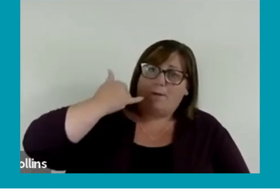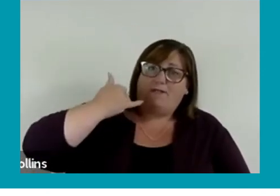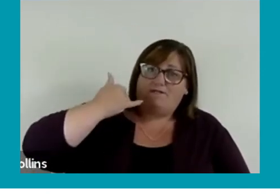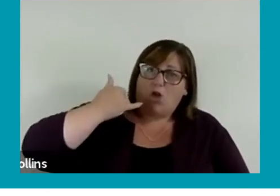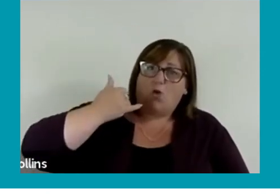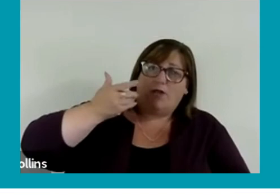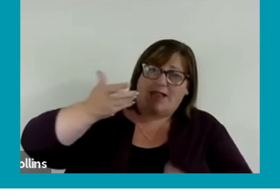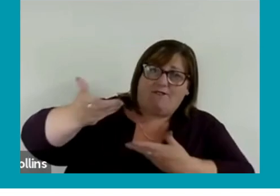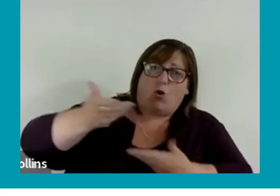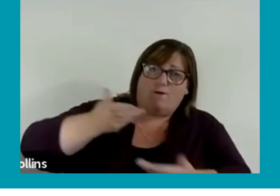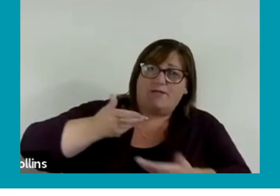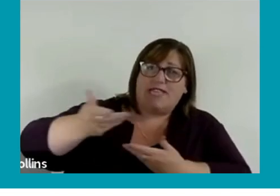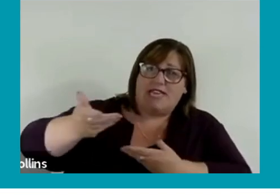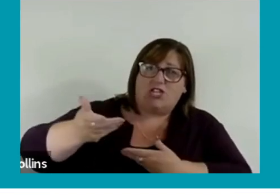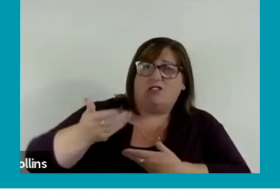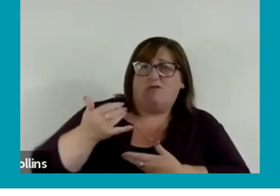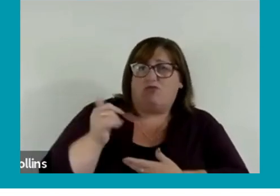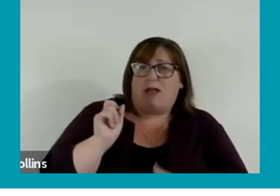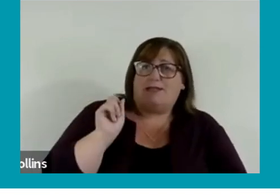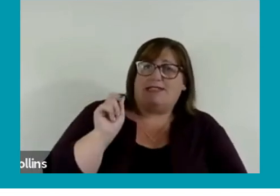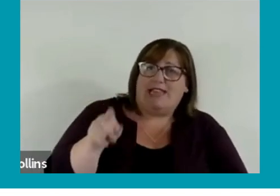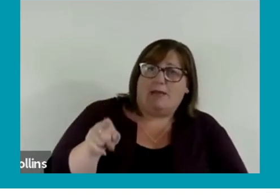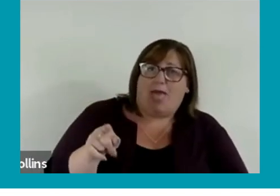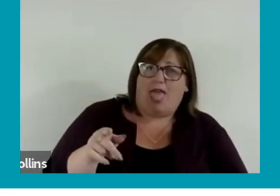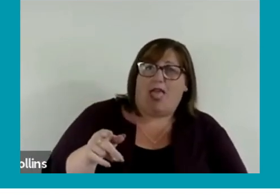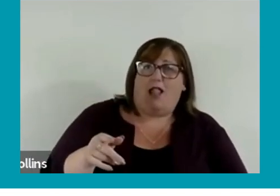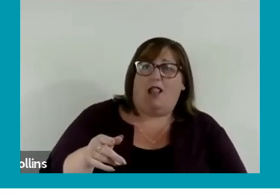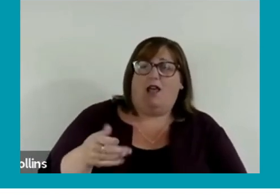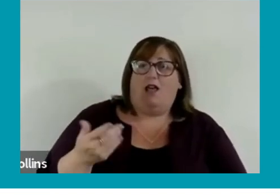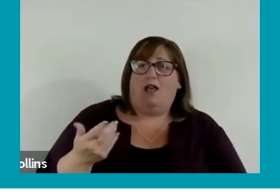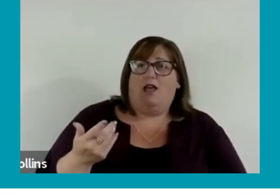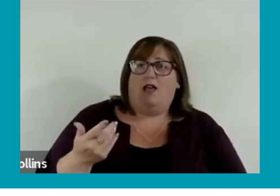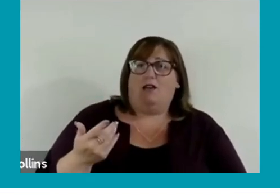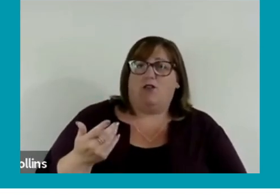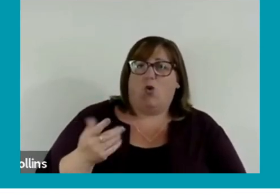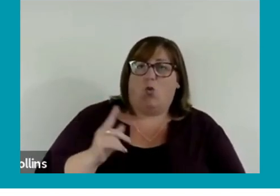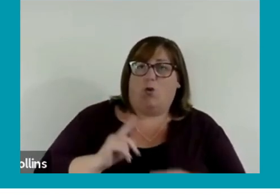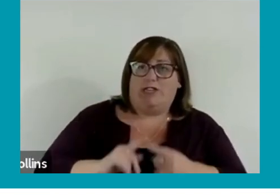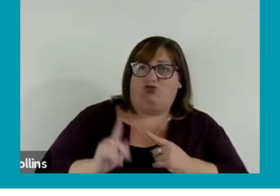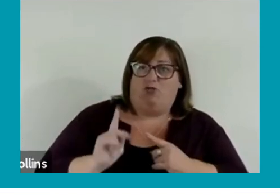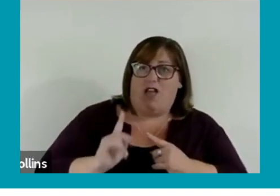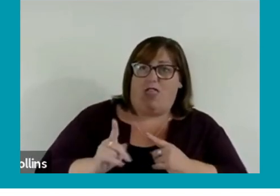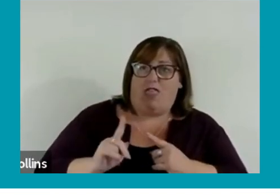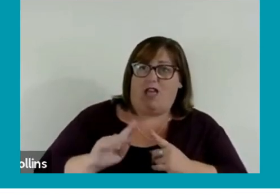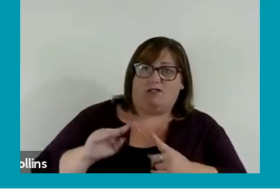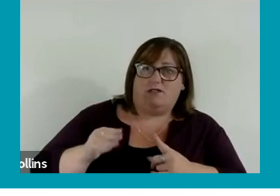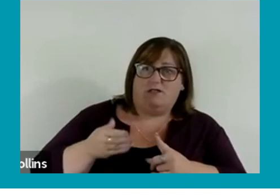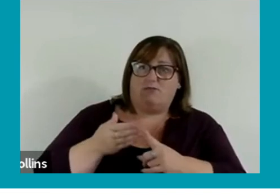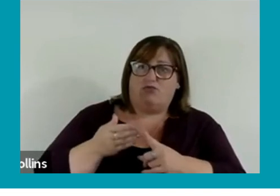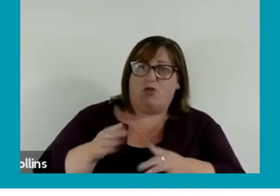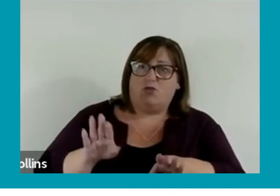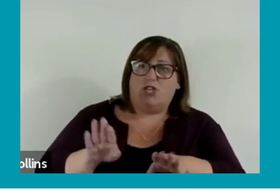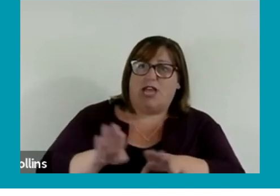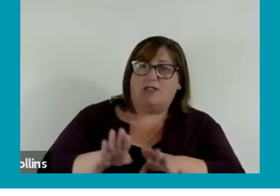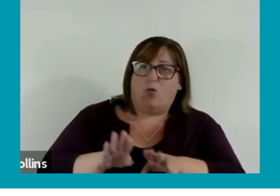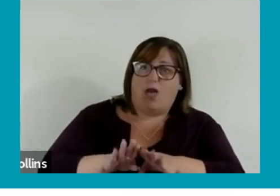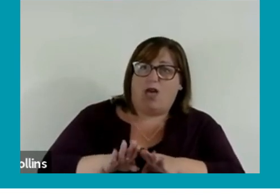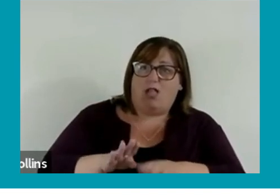um email obviously works better for other candidates so so we try that approach as well and we discuss their application and what they need and to support them